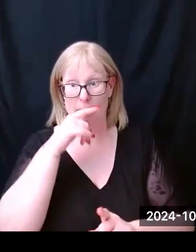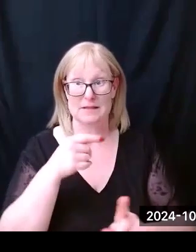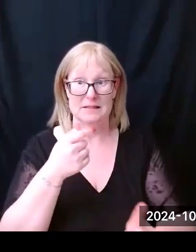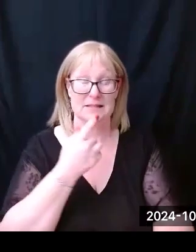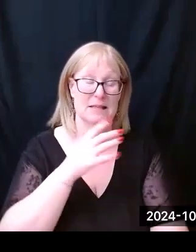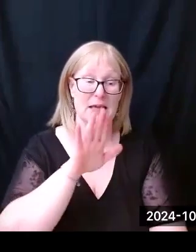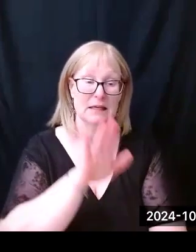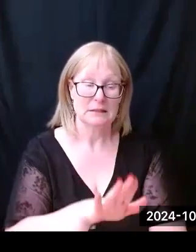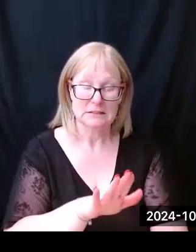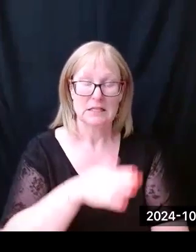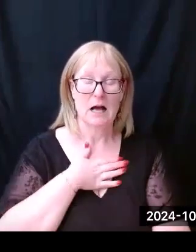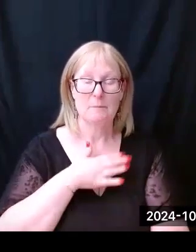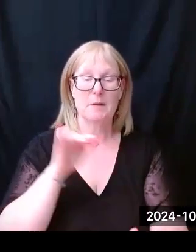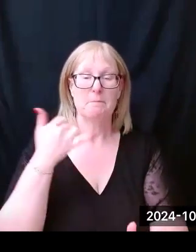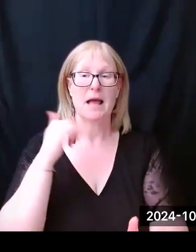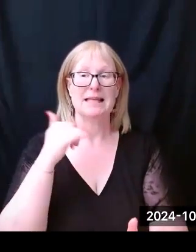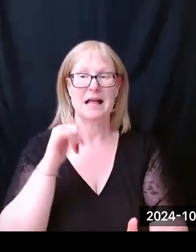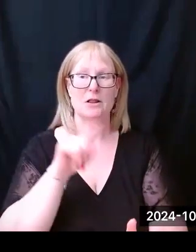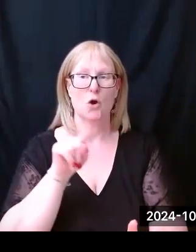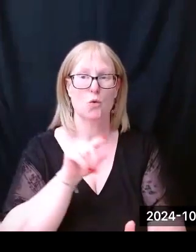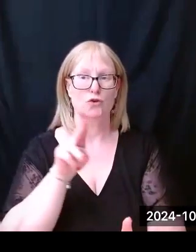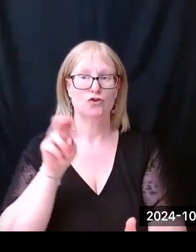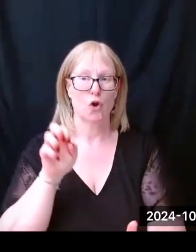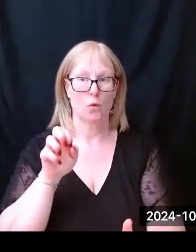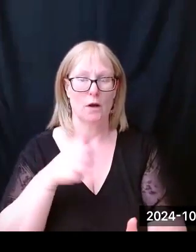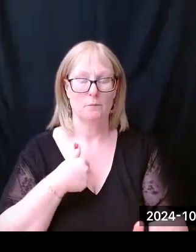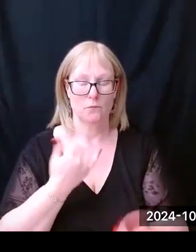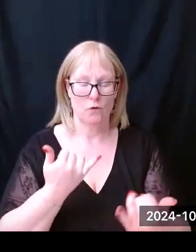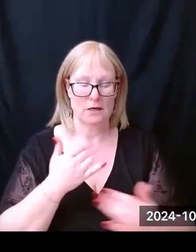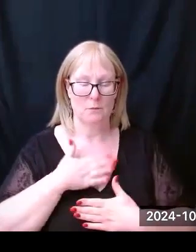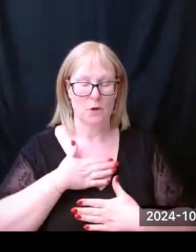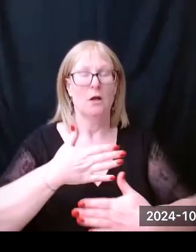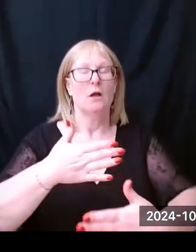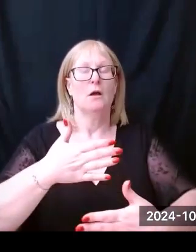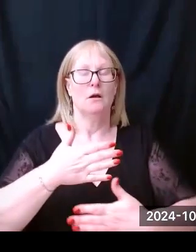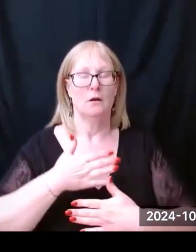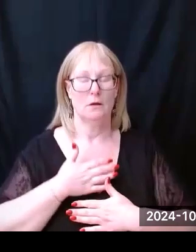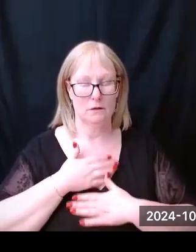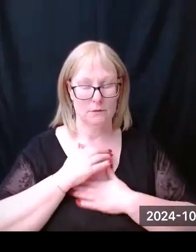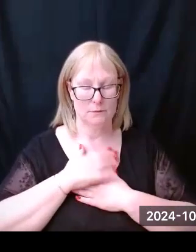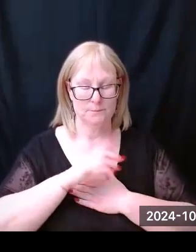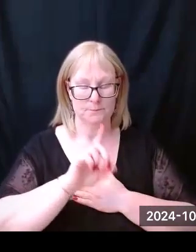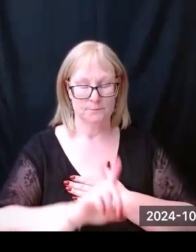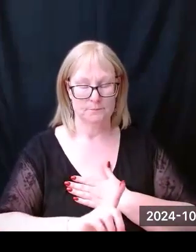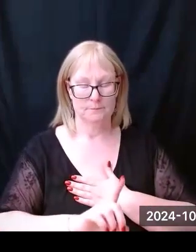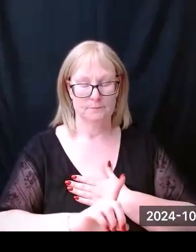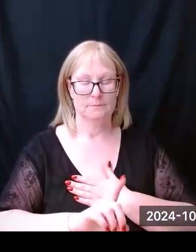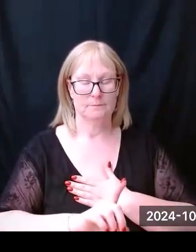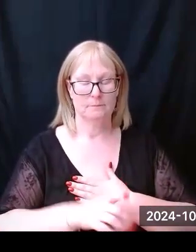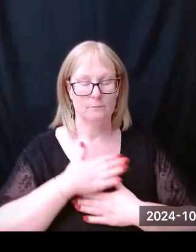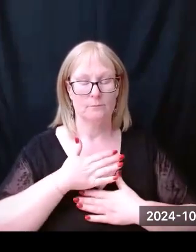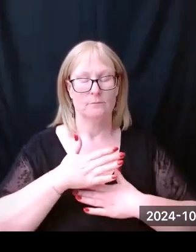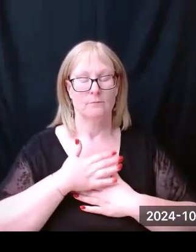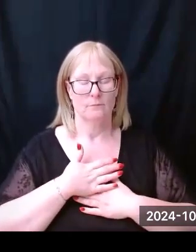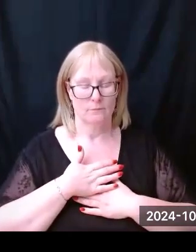I'm gonna take a deep breath right now. Okay, I feel better. Let's talk about this or like, honey, I'm in my red zone and I don't